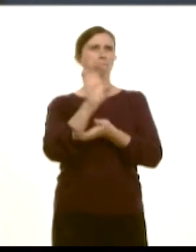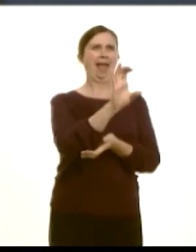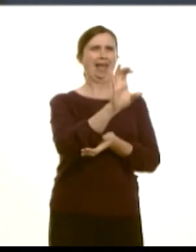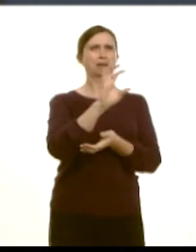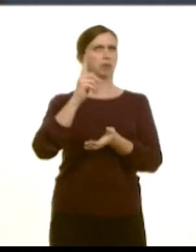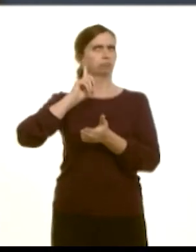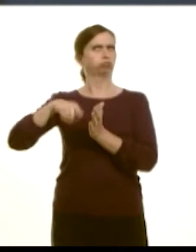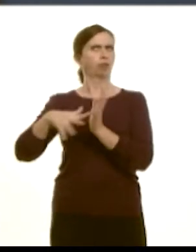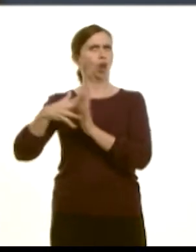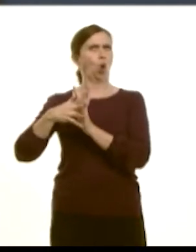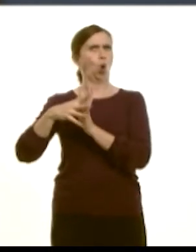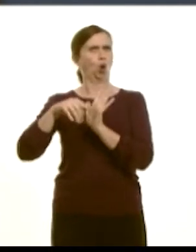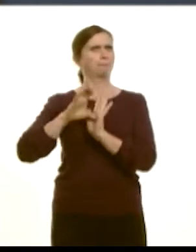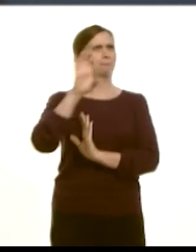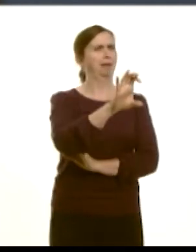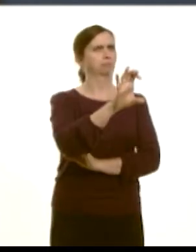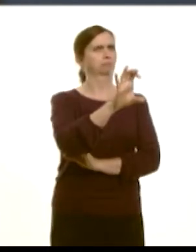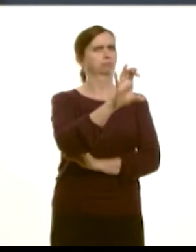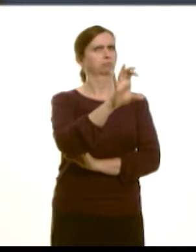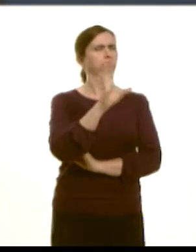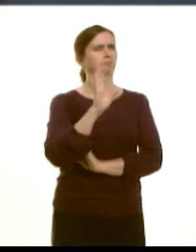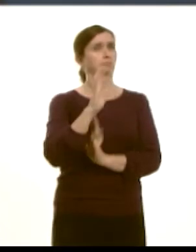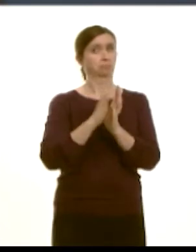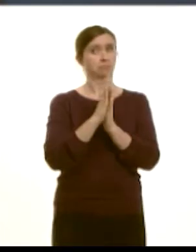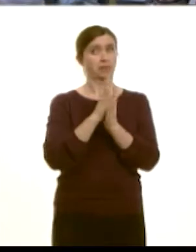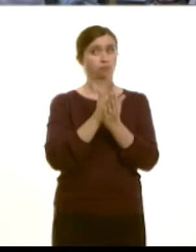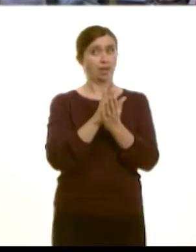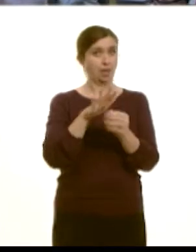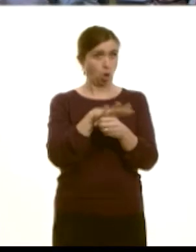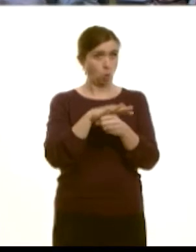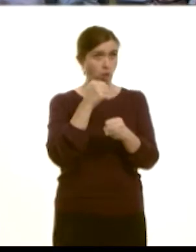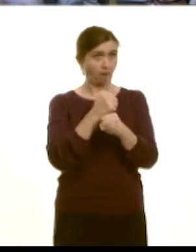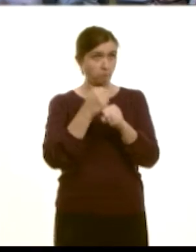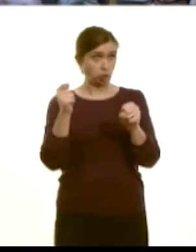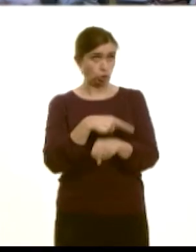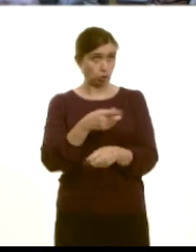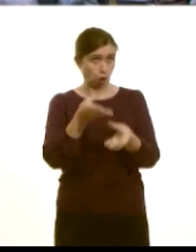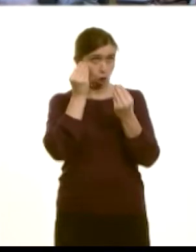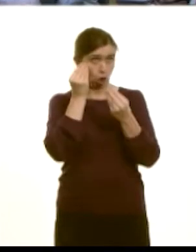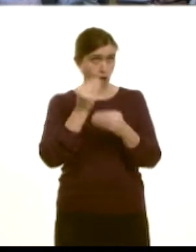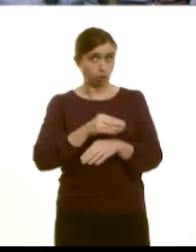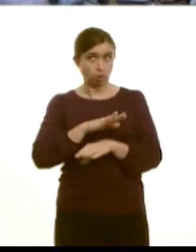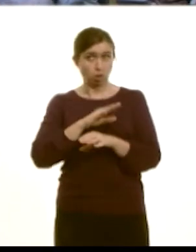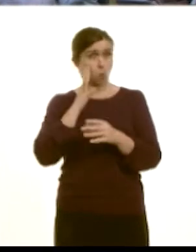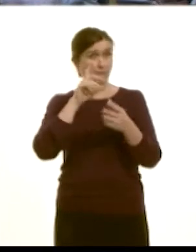Is that a warning and a lesson to local government throughout Wales that they should not make such payments as these chief officers leave their posts?